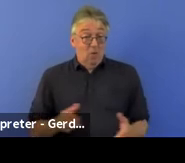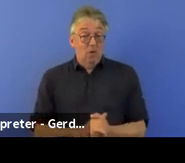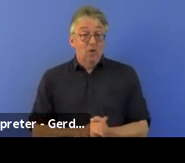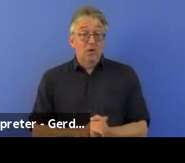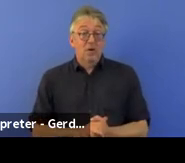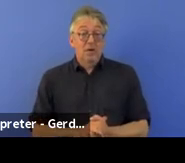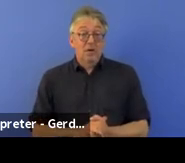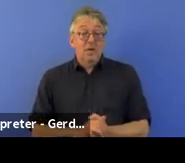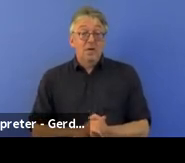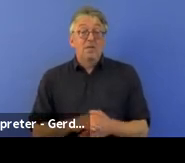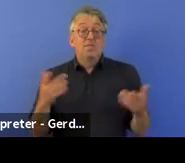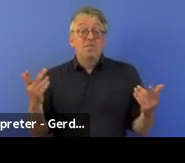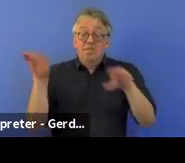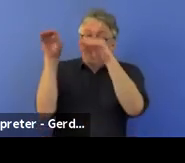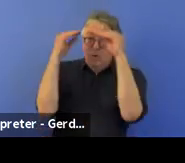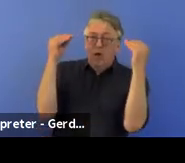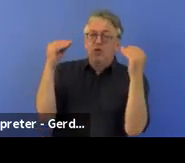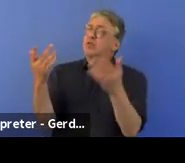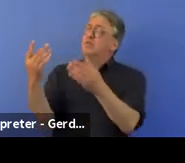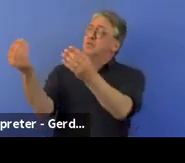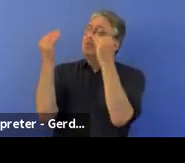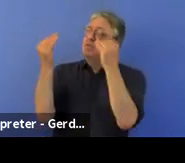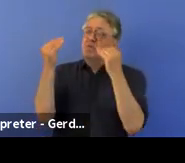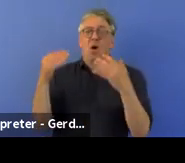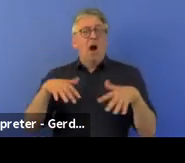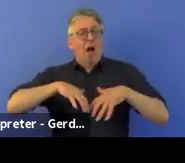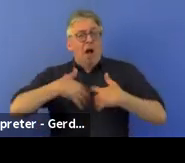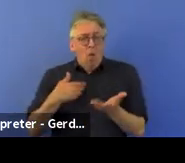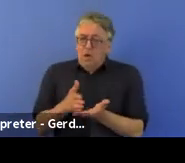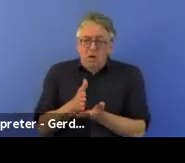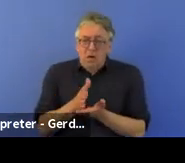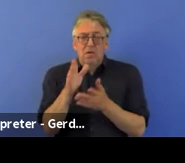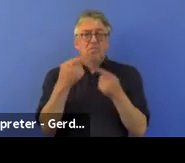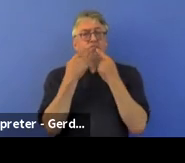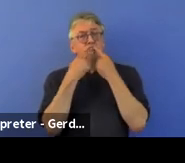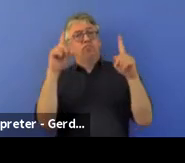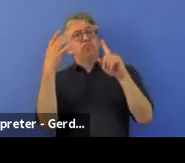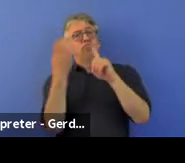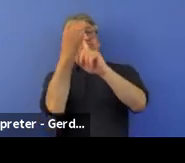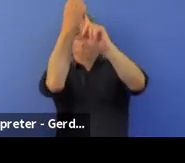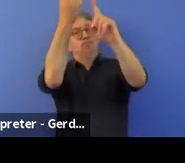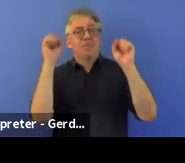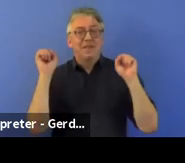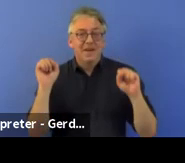which I wouldn't have been what I am today. We girls with disabilities need education, which is the key to success. So that we can be